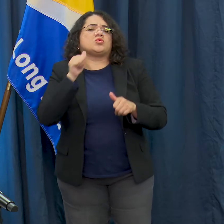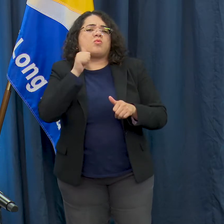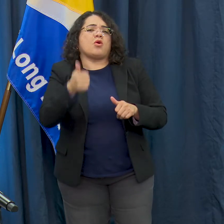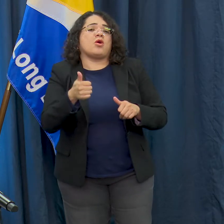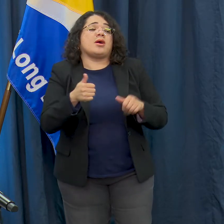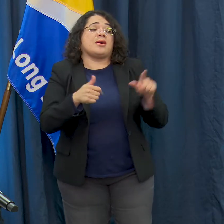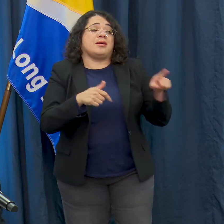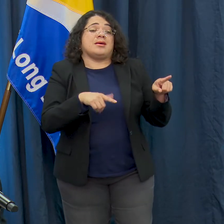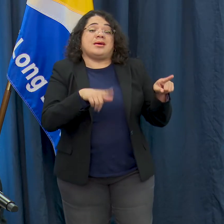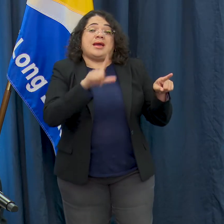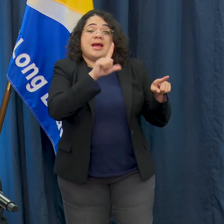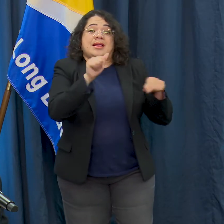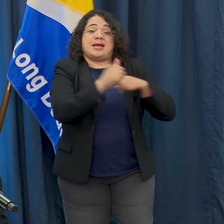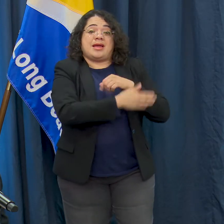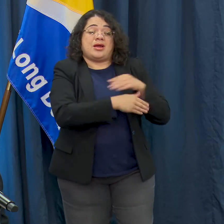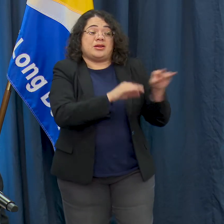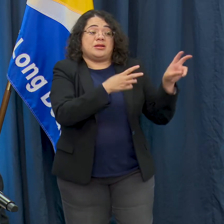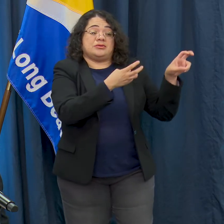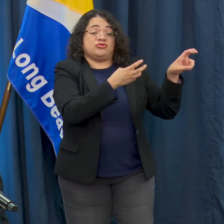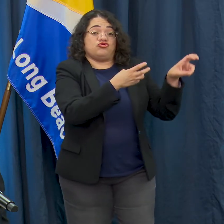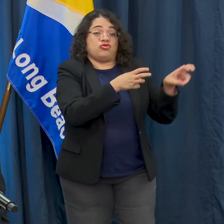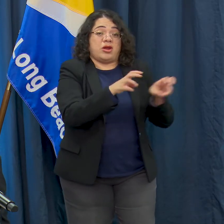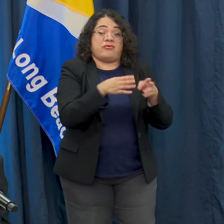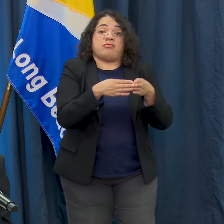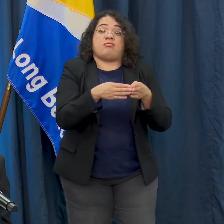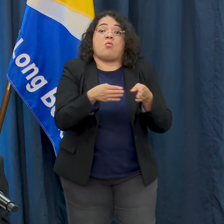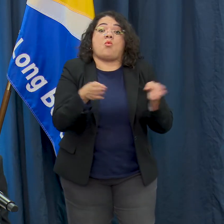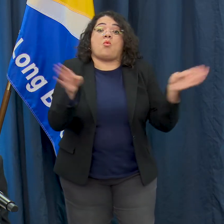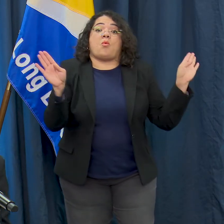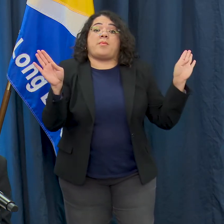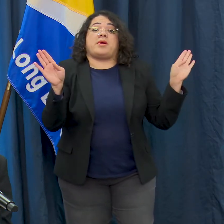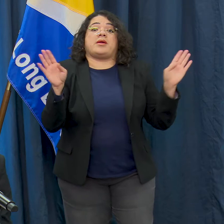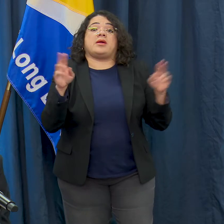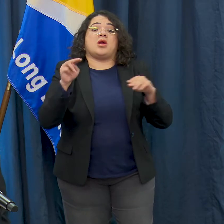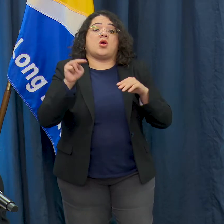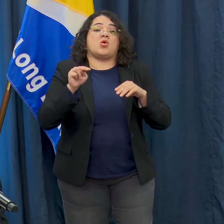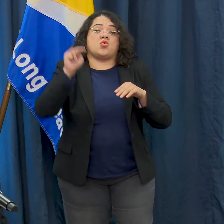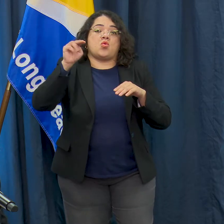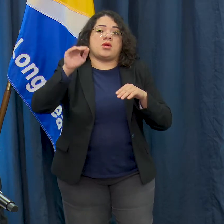moving to reopen their beaches all to the north of us Wednesday and beyond